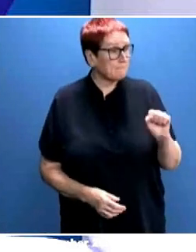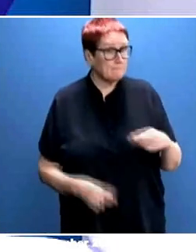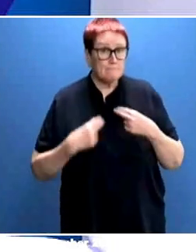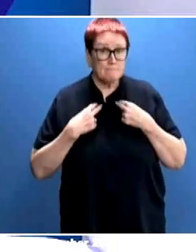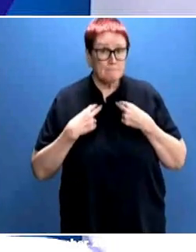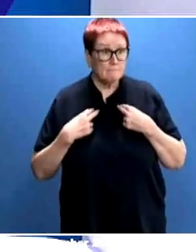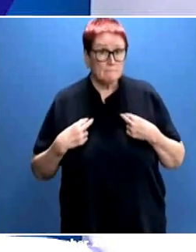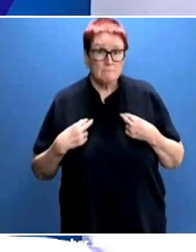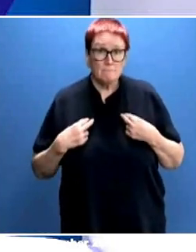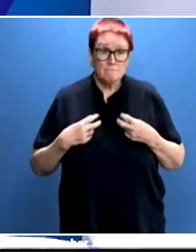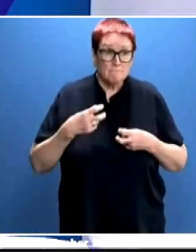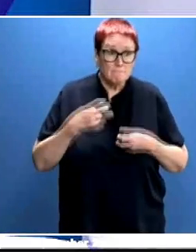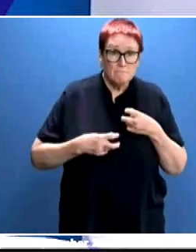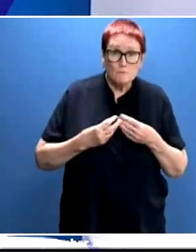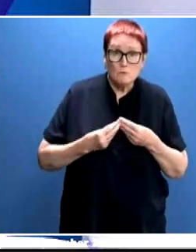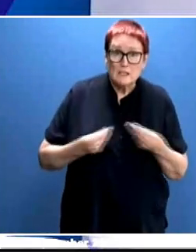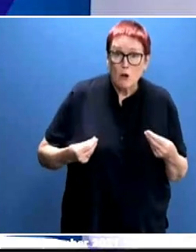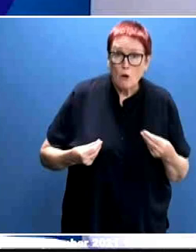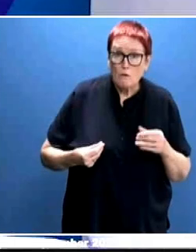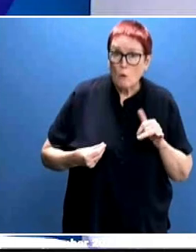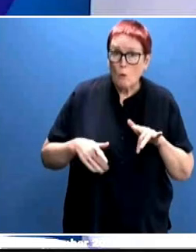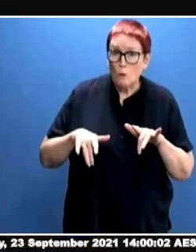resolved, or has it not?